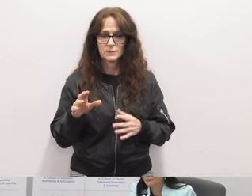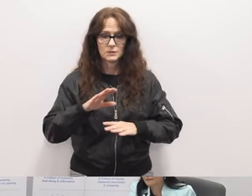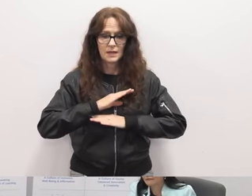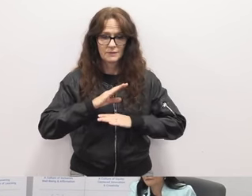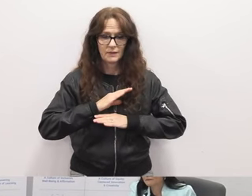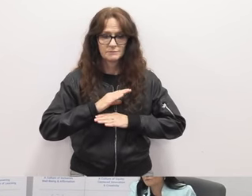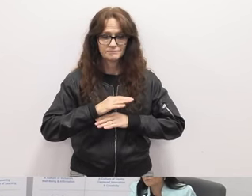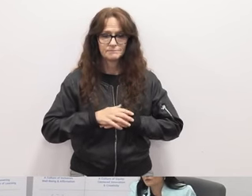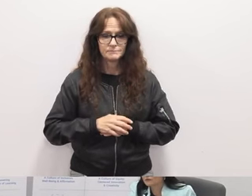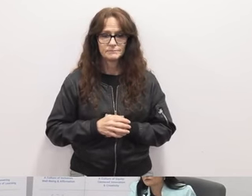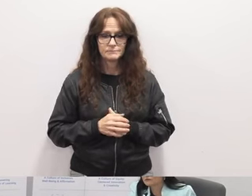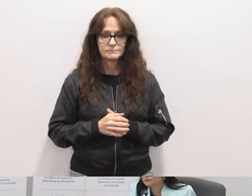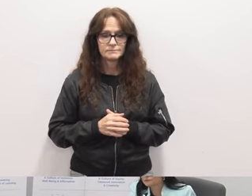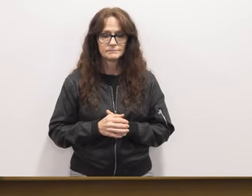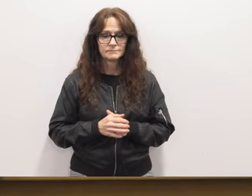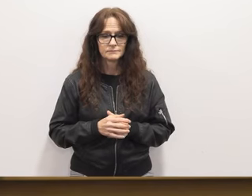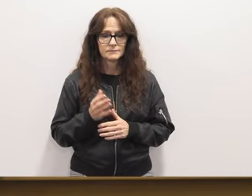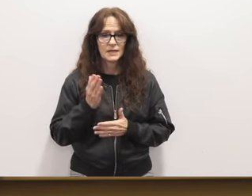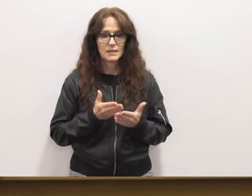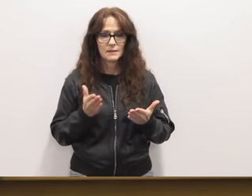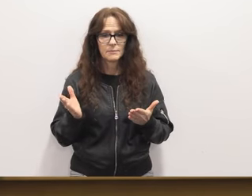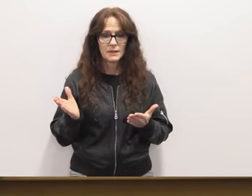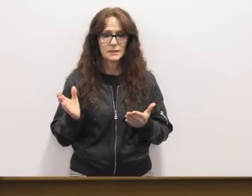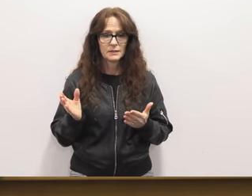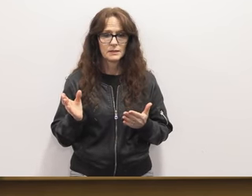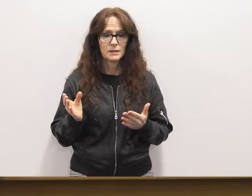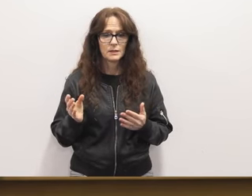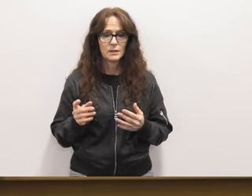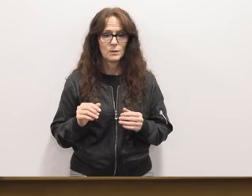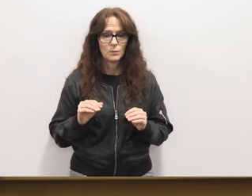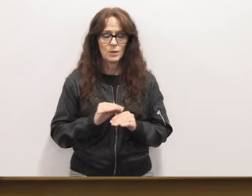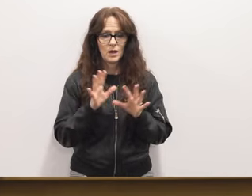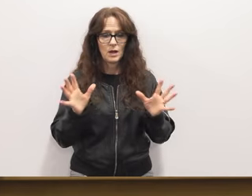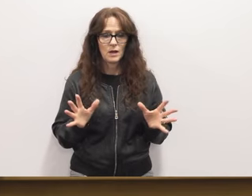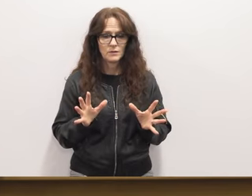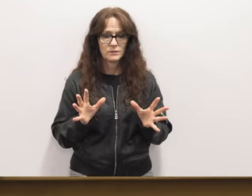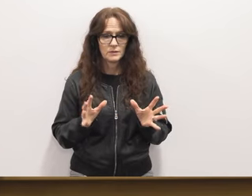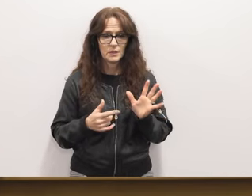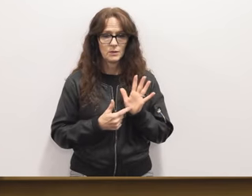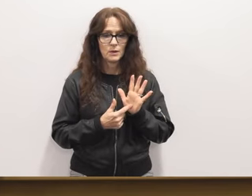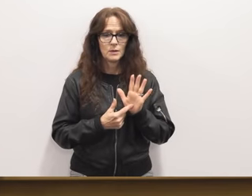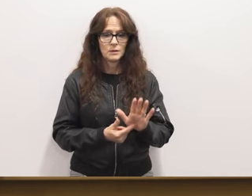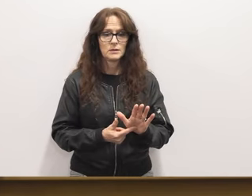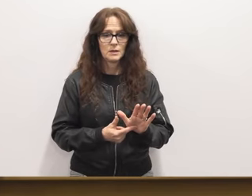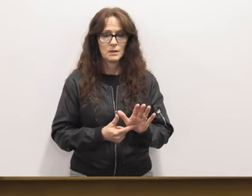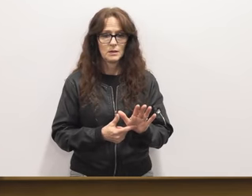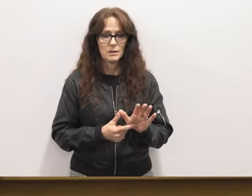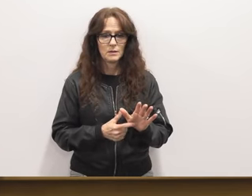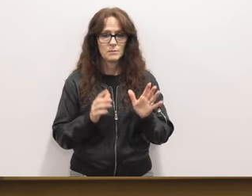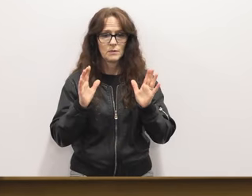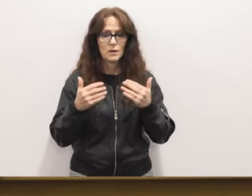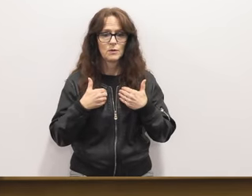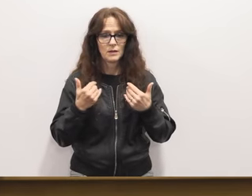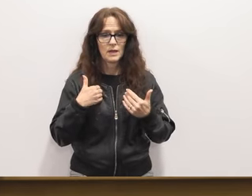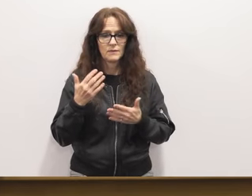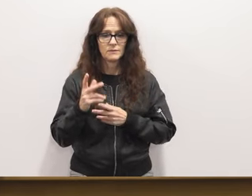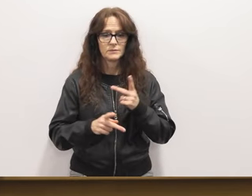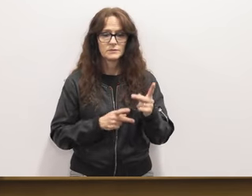is something that we obviously ultimately represent, but I think it'll be great to have some form of